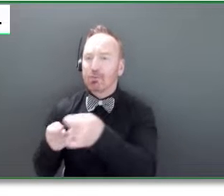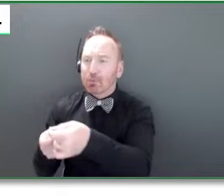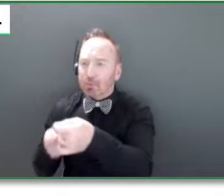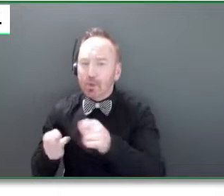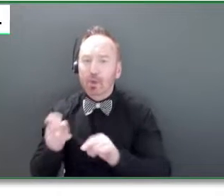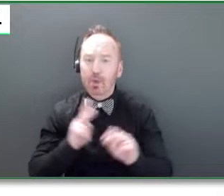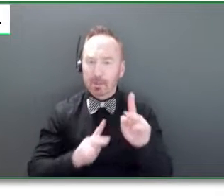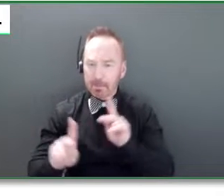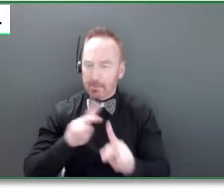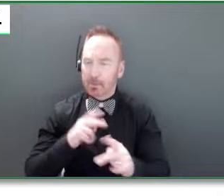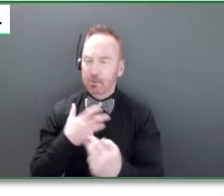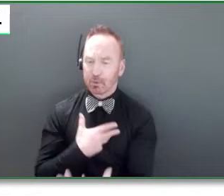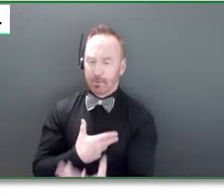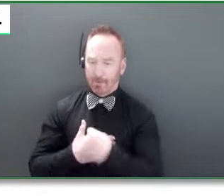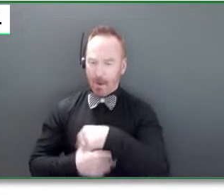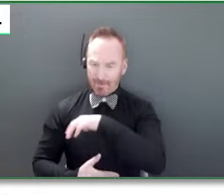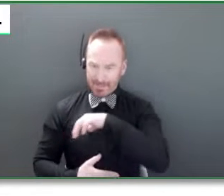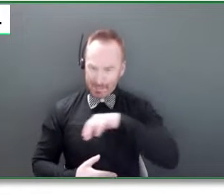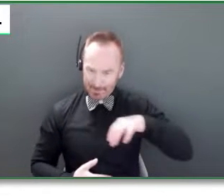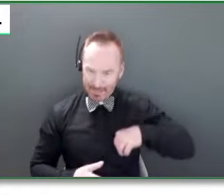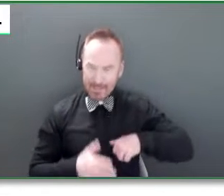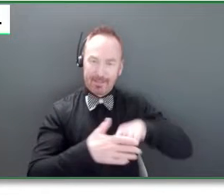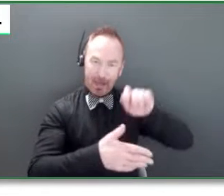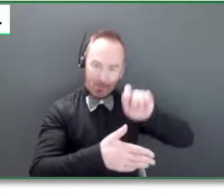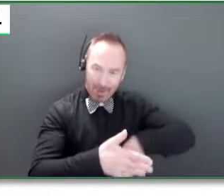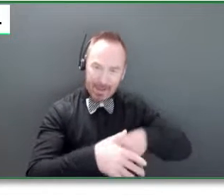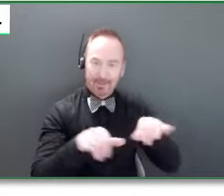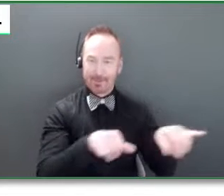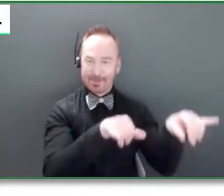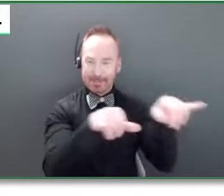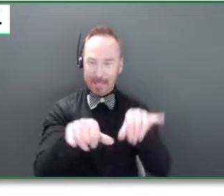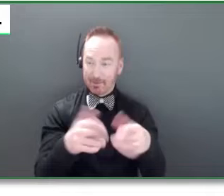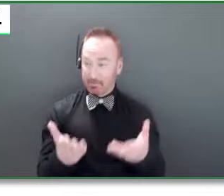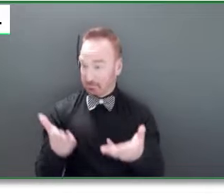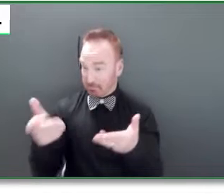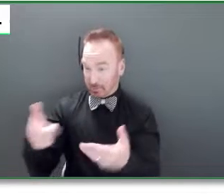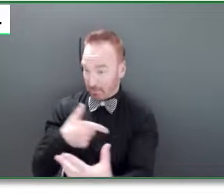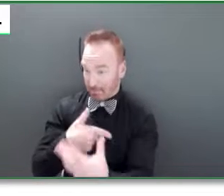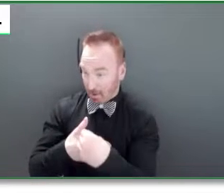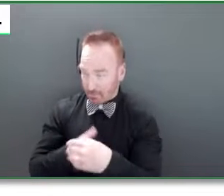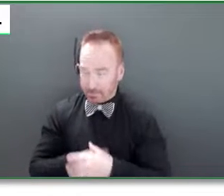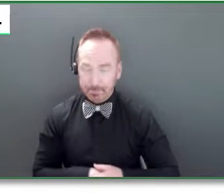standards. So I suggest you get involved. In particular, we have